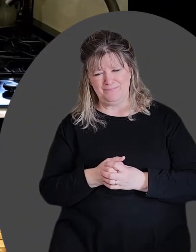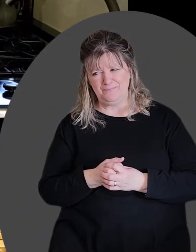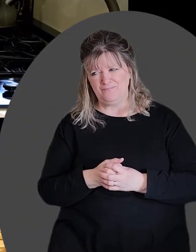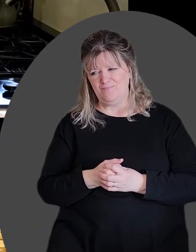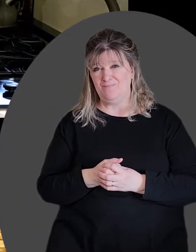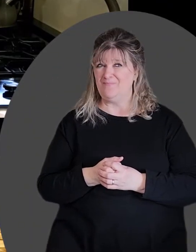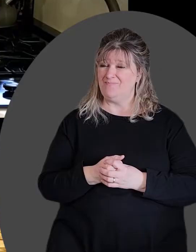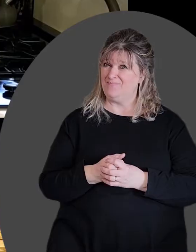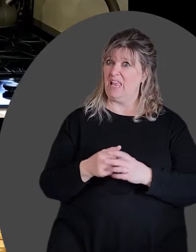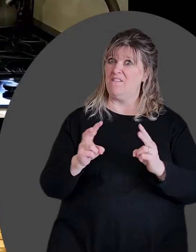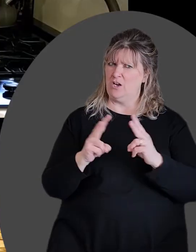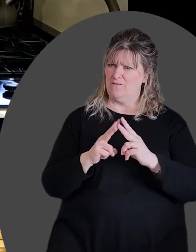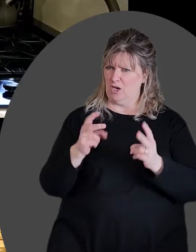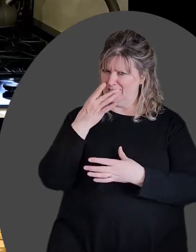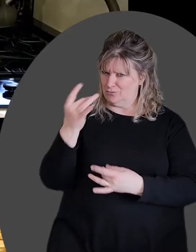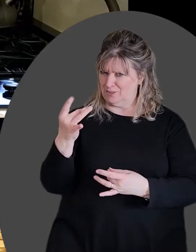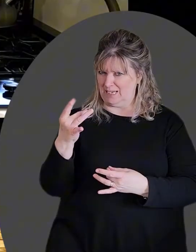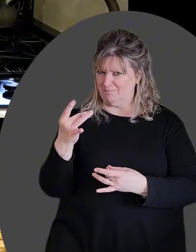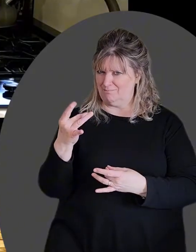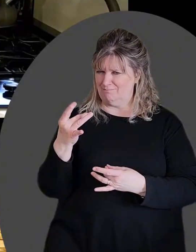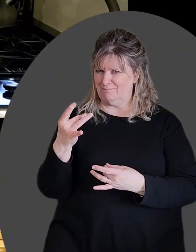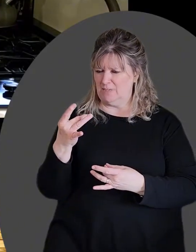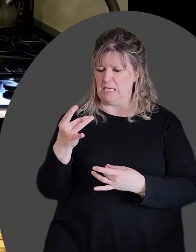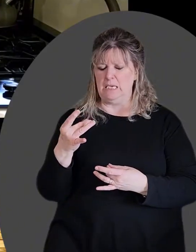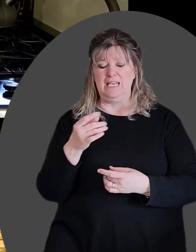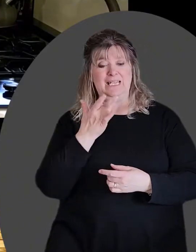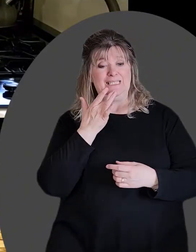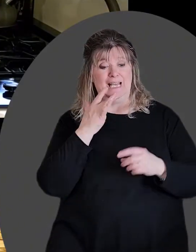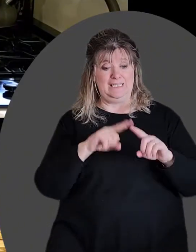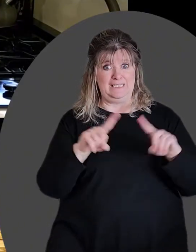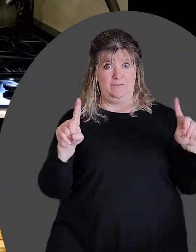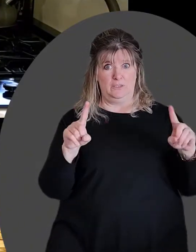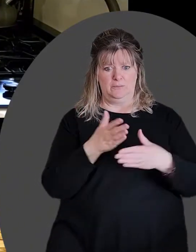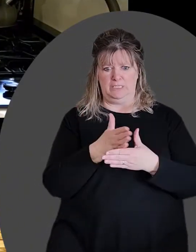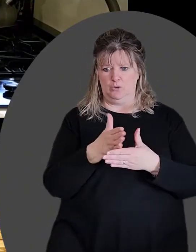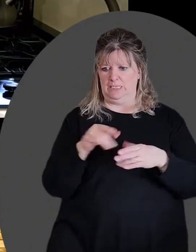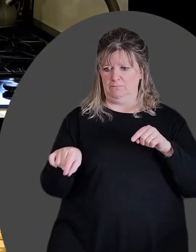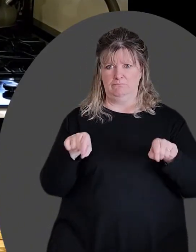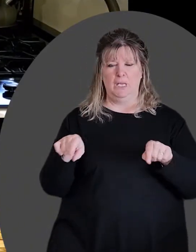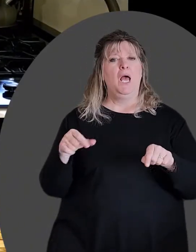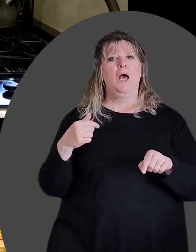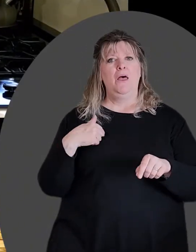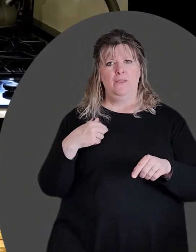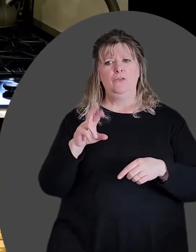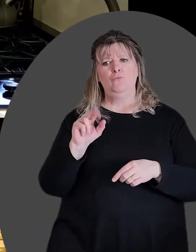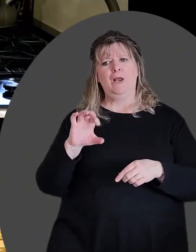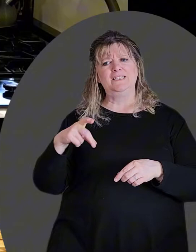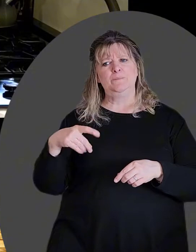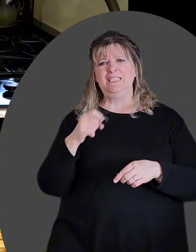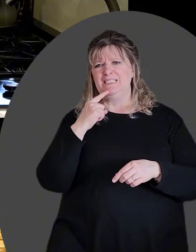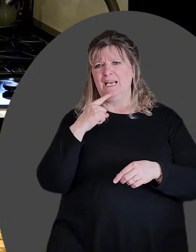very very interesting the taste difference between the two the recipe did say that I could add more wine